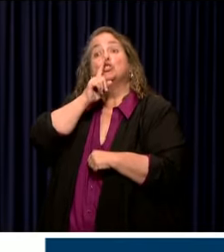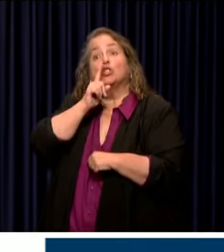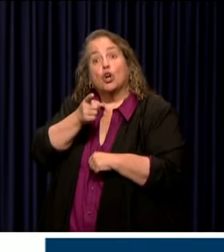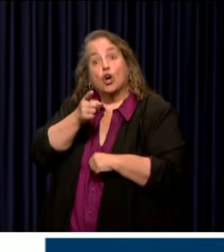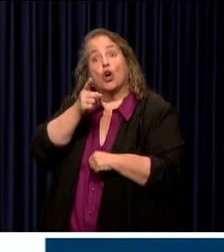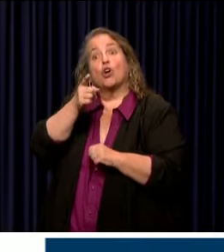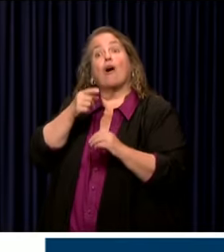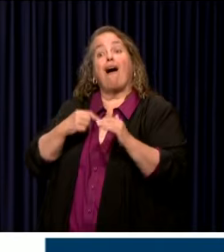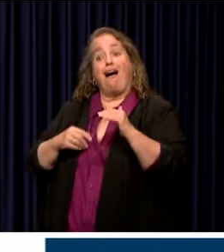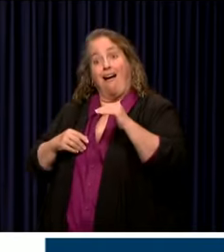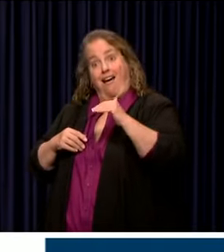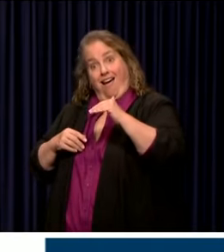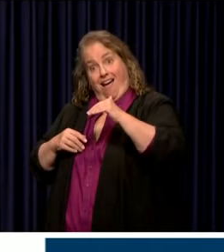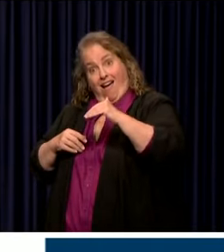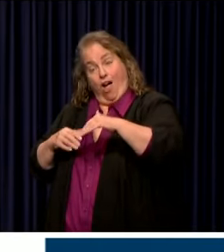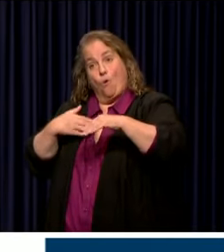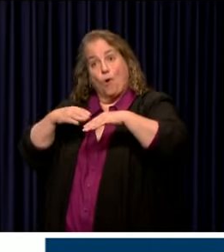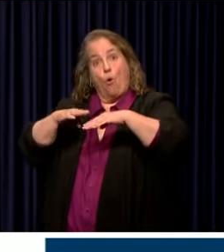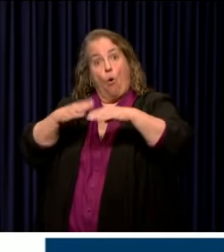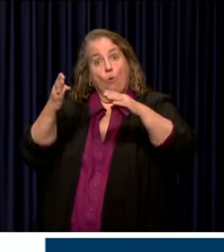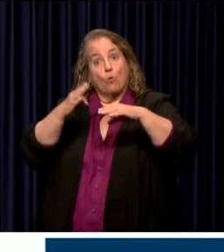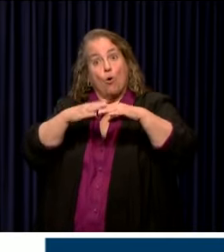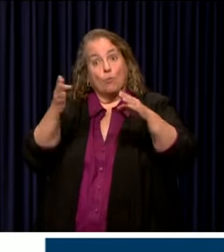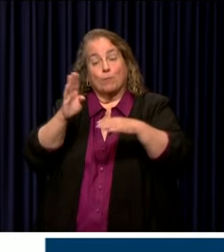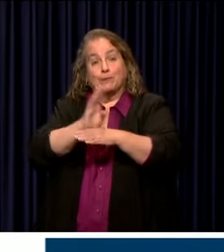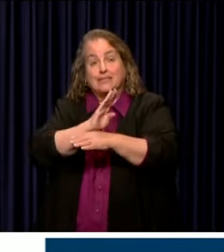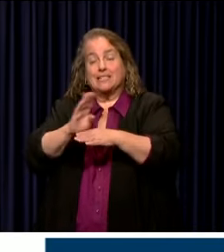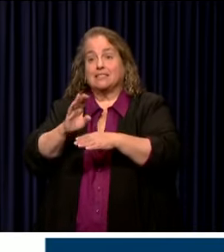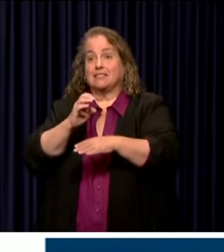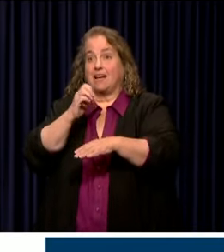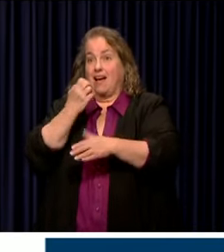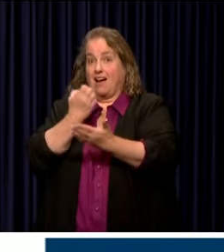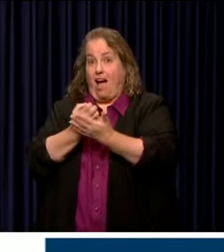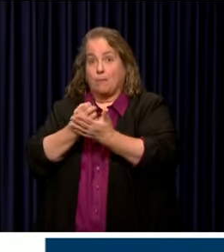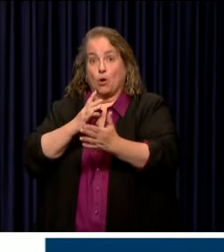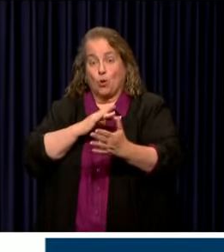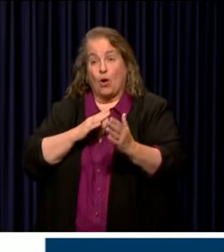SHORTER DURATION. AND SO MAKING SURE WE DO THIS